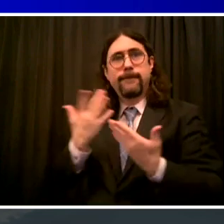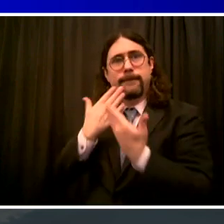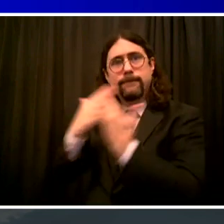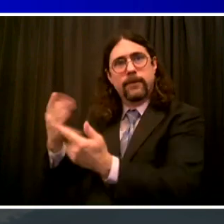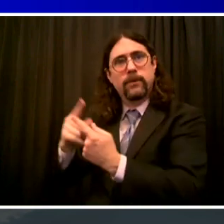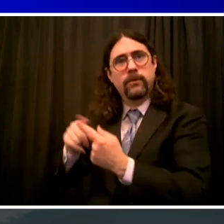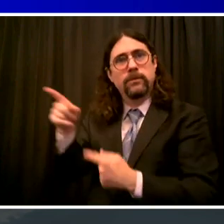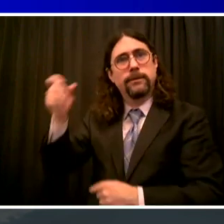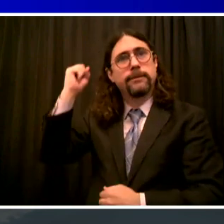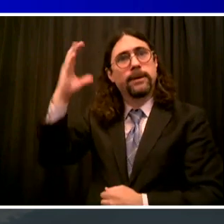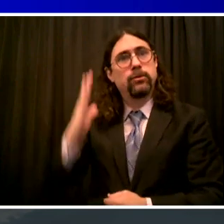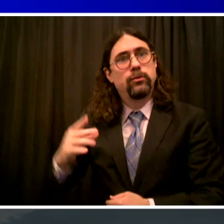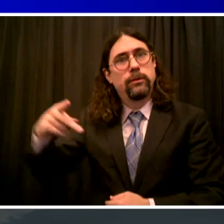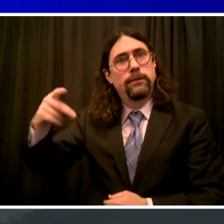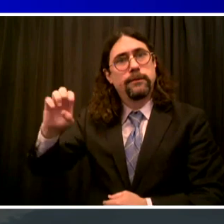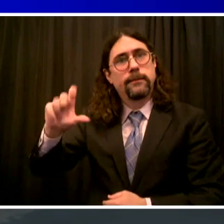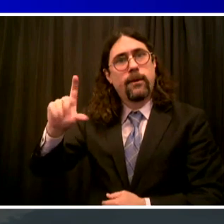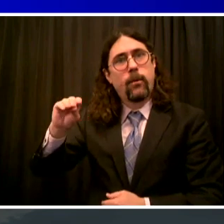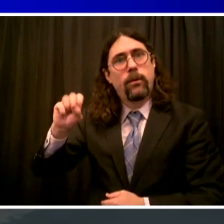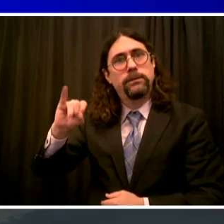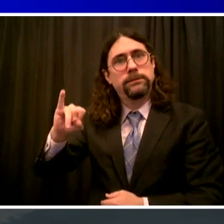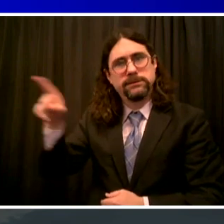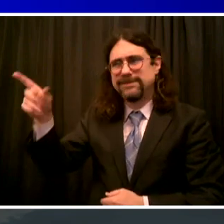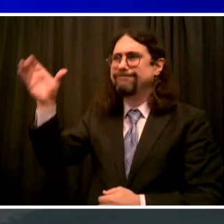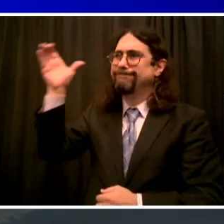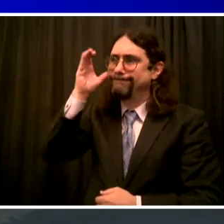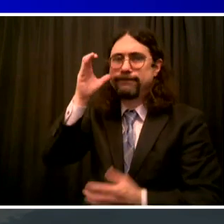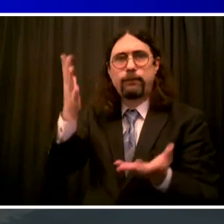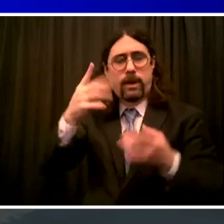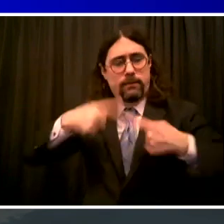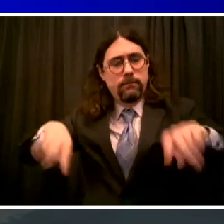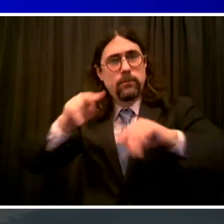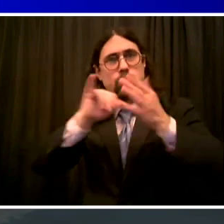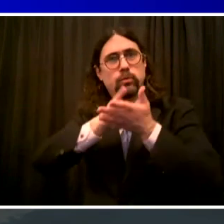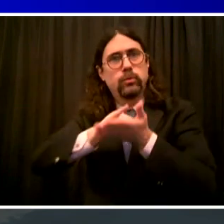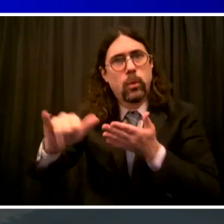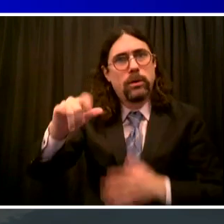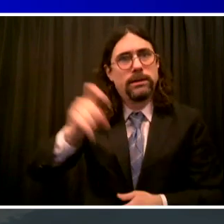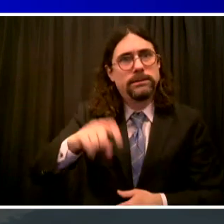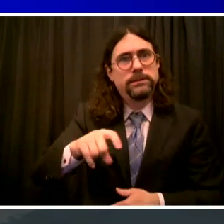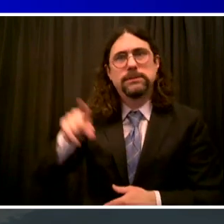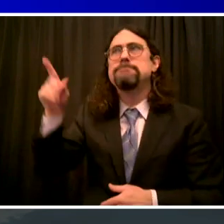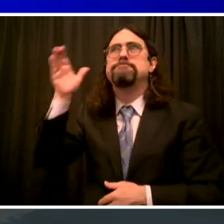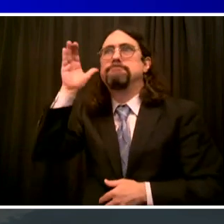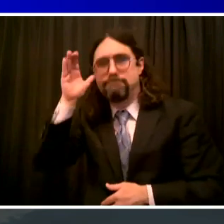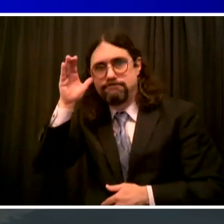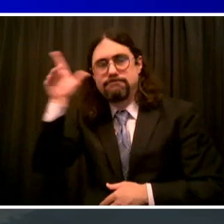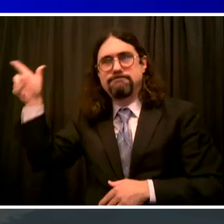SHE LISTENED AND SHE HEARD WHAT NEW YORKCI T WYAS GOING THROUGH. AND SHE HEARD WHAT OTHER CITIES